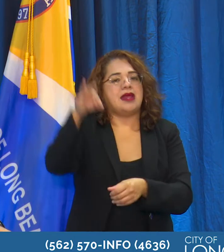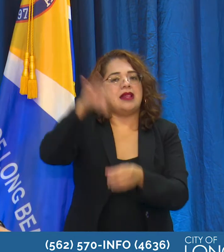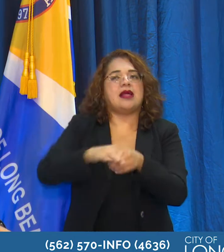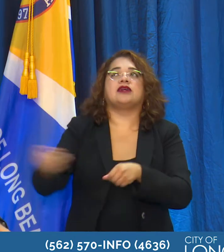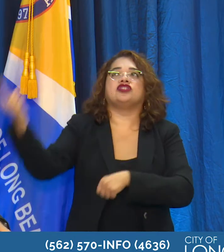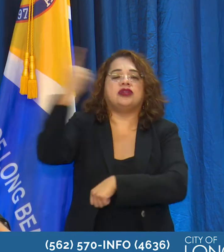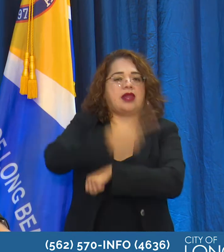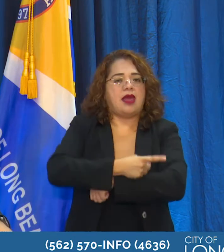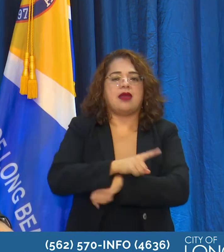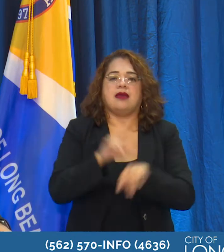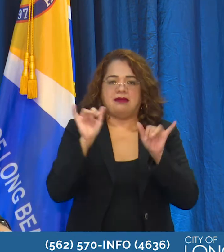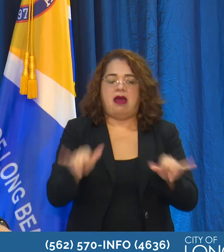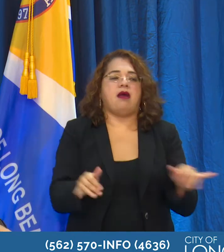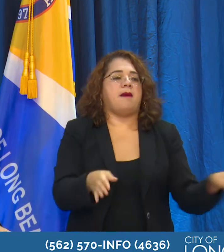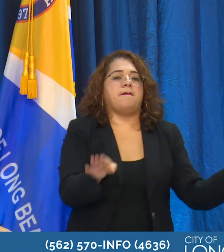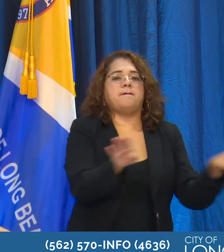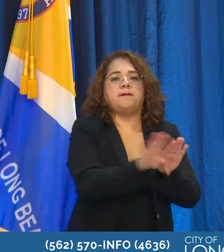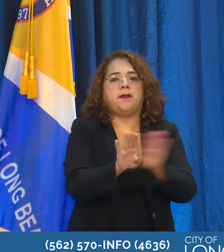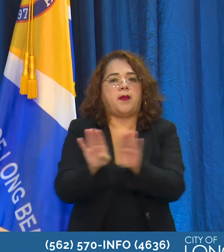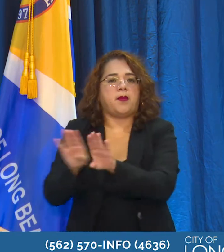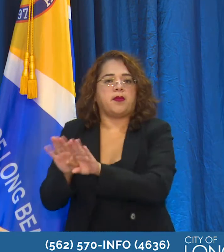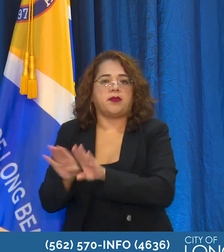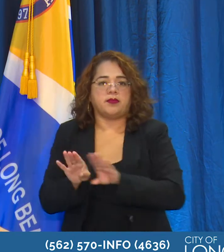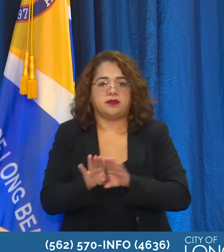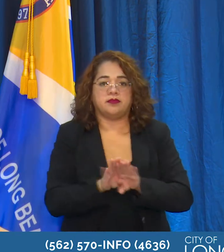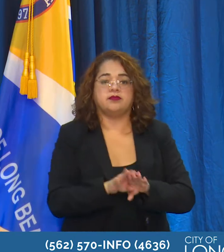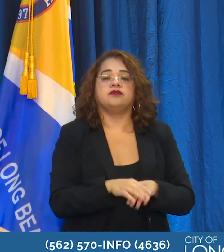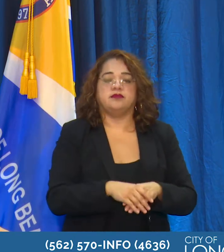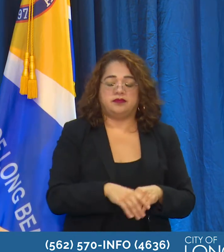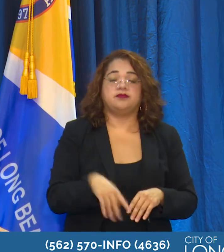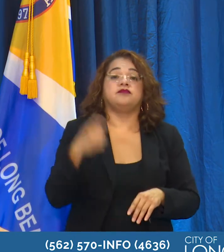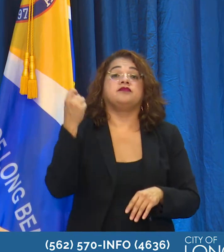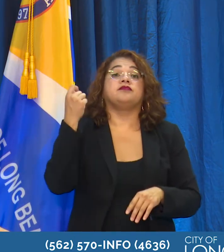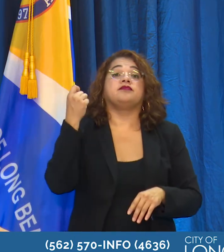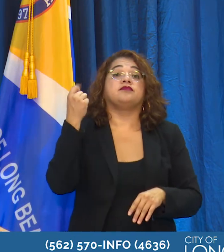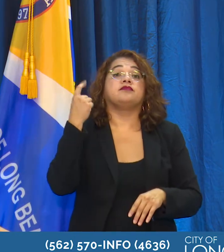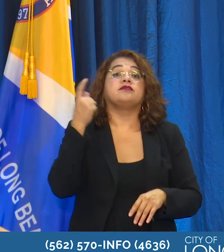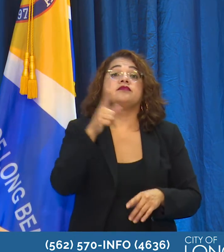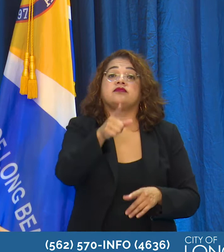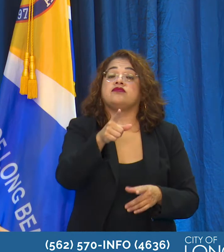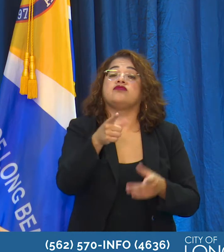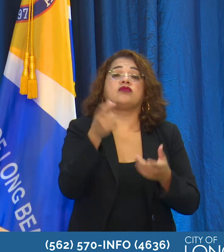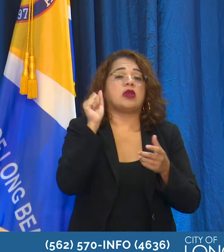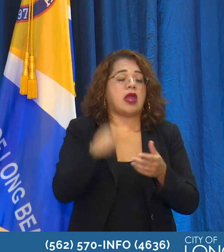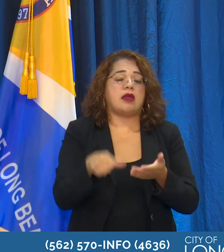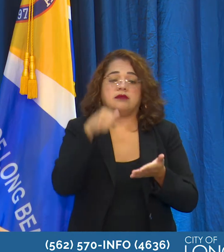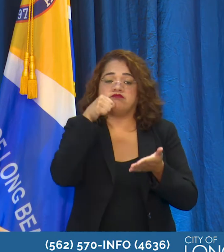So again you will receive your ballot in the mail and we want you to take that ballot and just put it in your mail. You don't need a stamp.